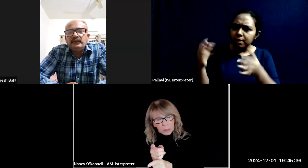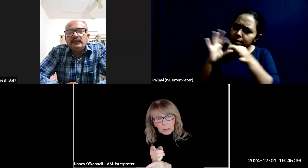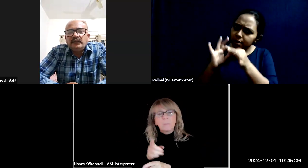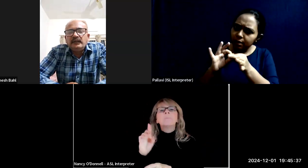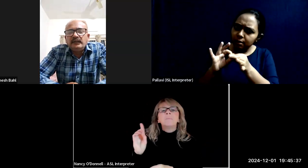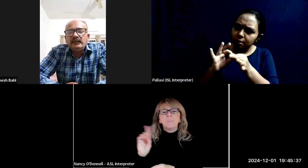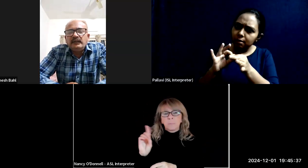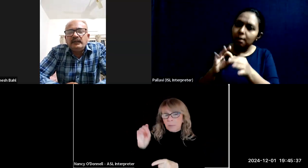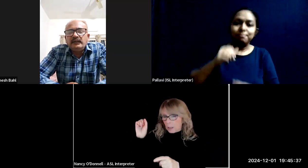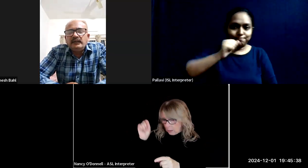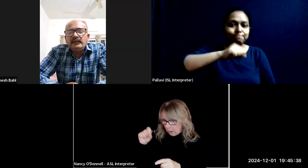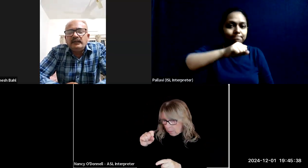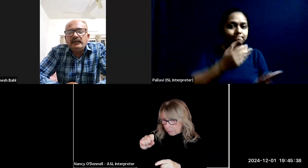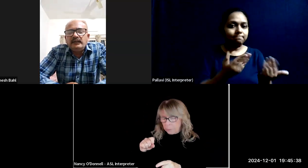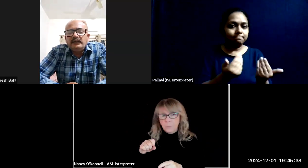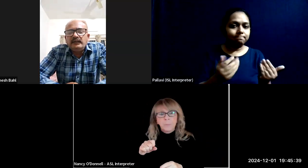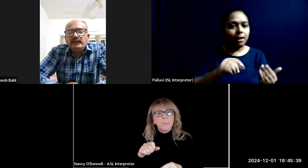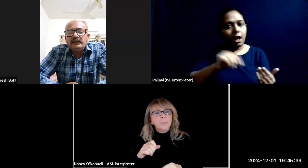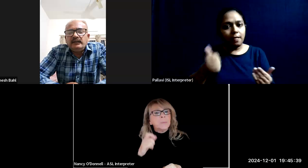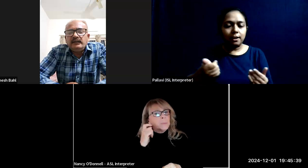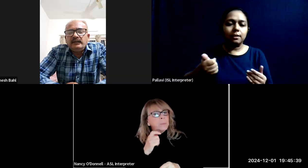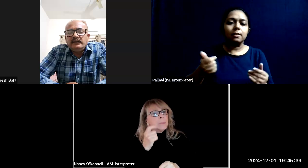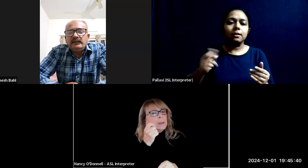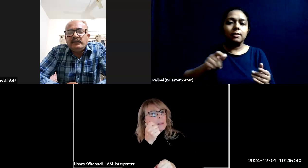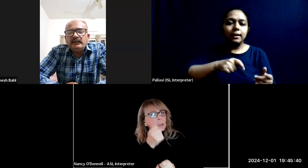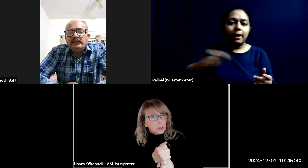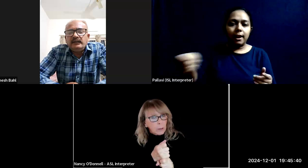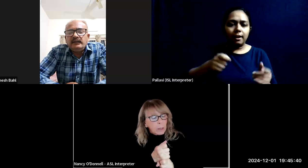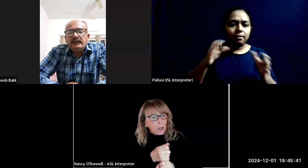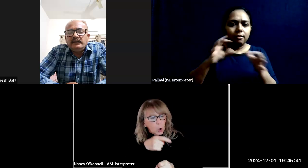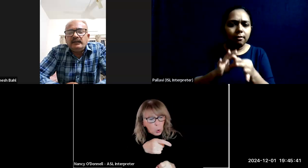[Geri speaking] Okay, so do you have a way